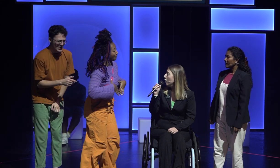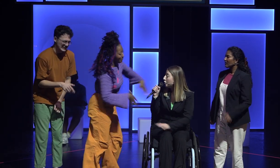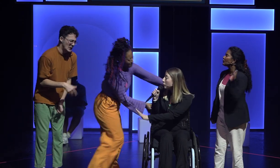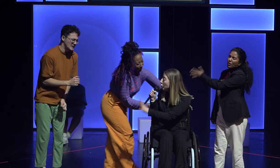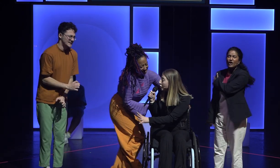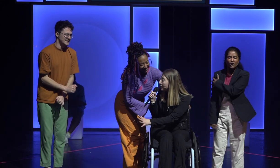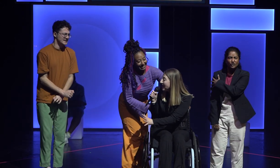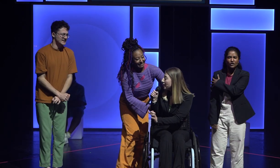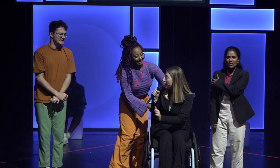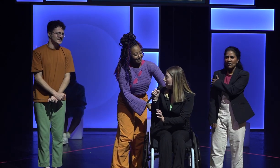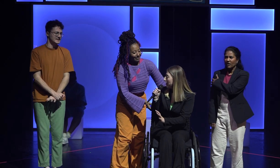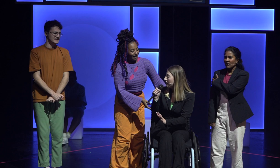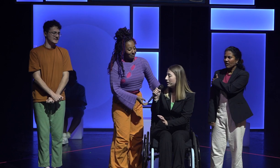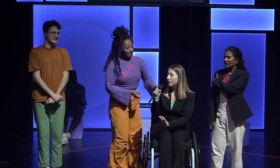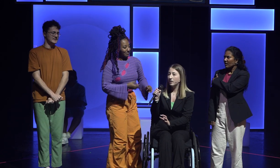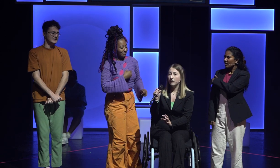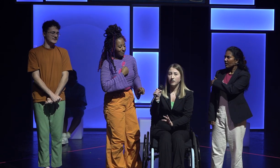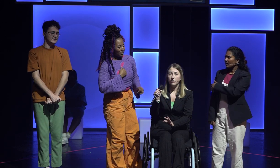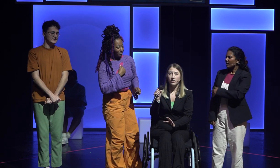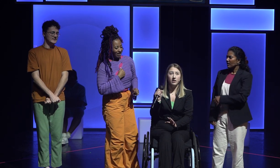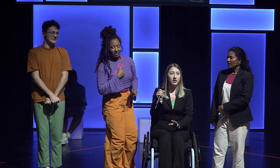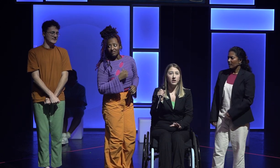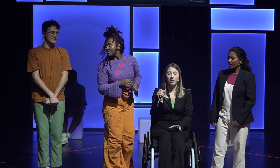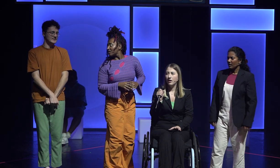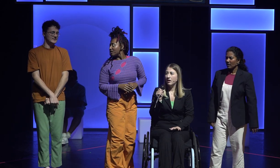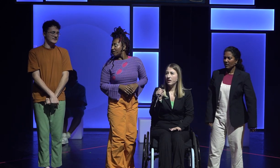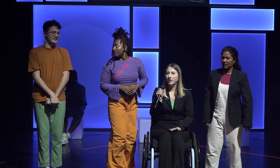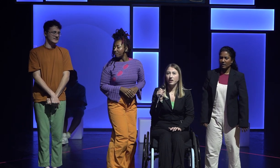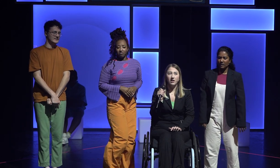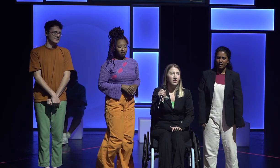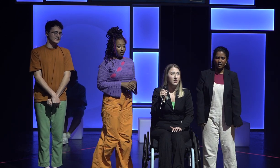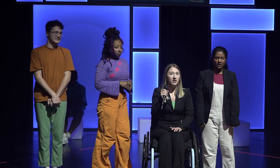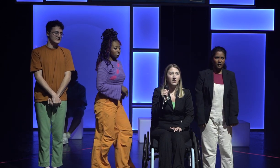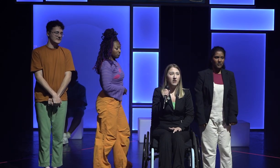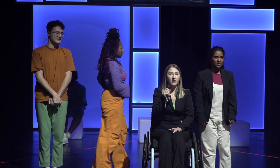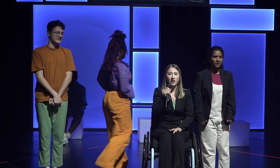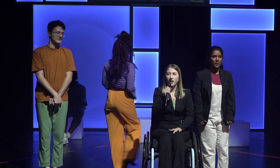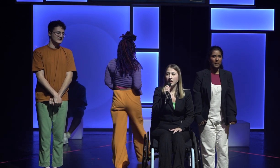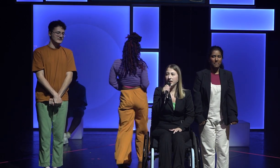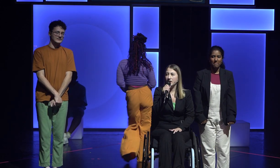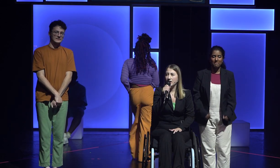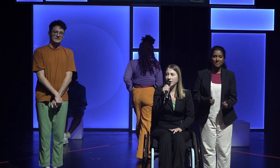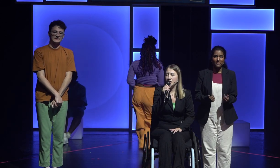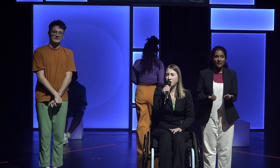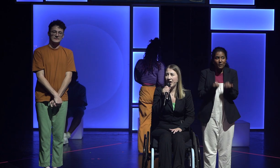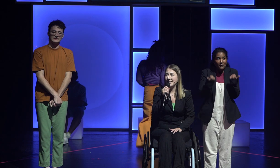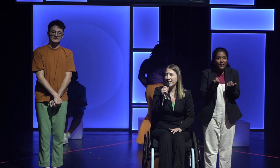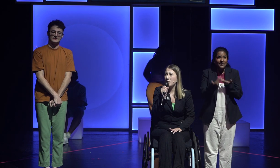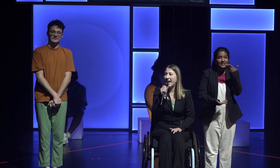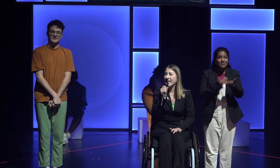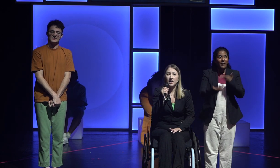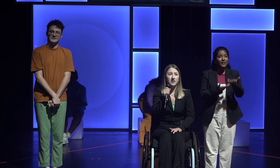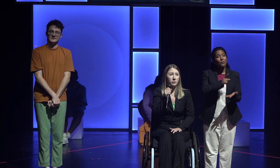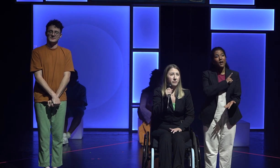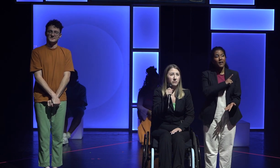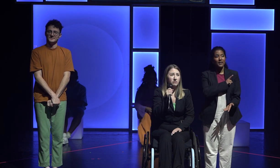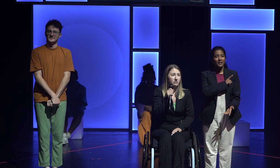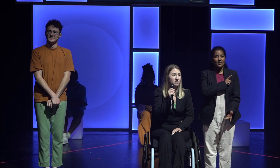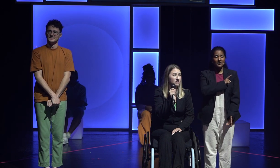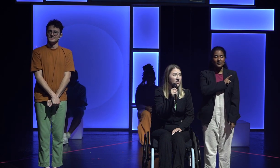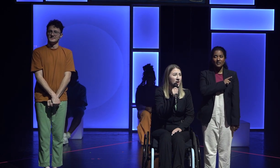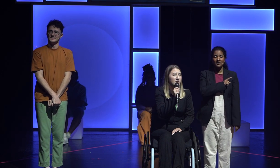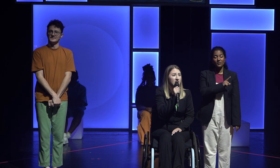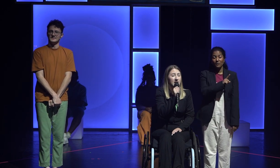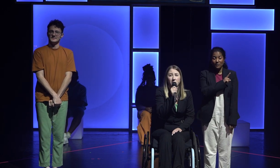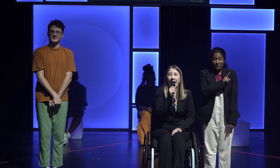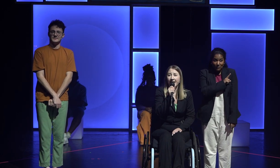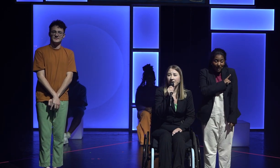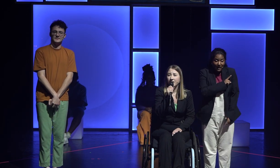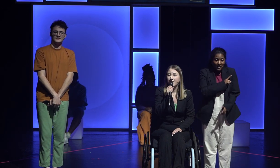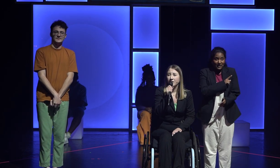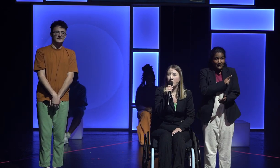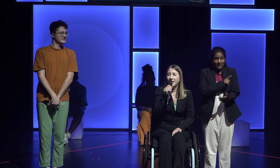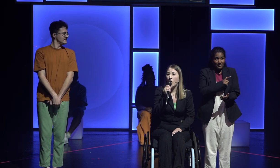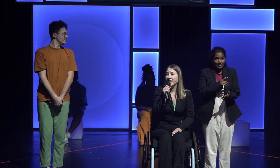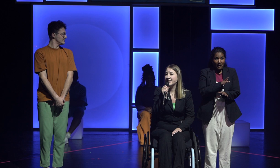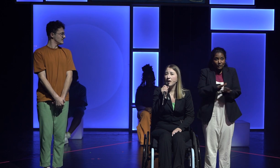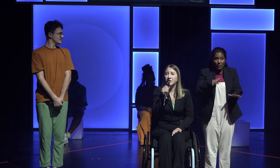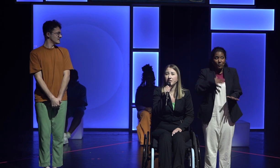Can I - can I just try and say why? Is that ok? Why I can't accept?